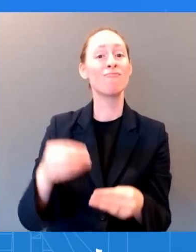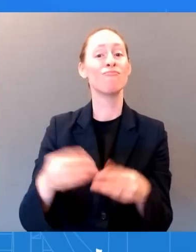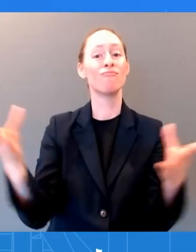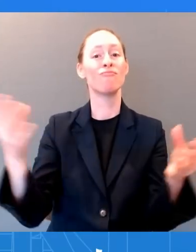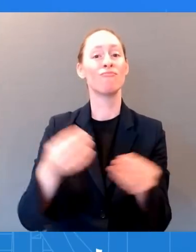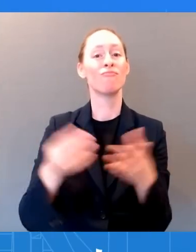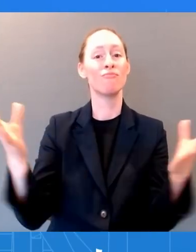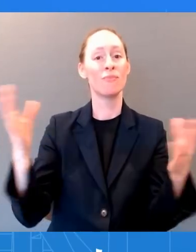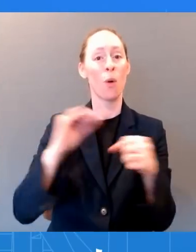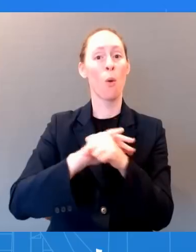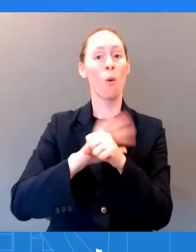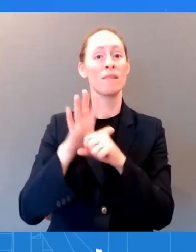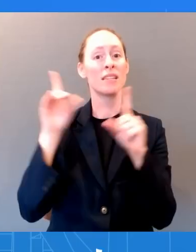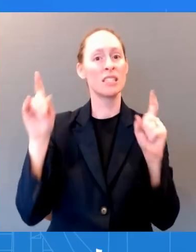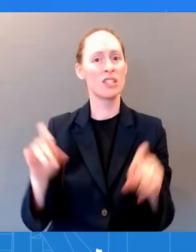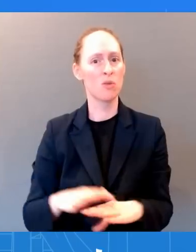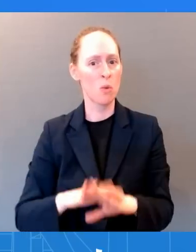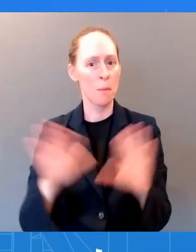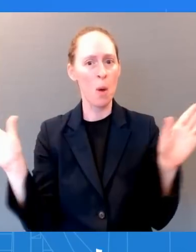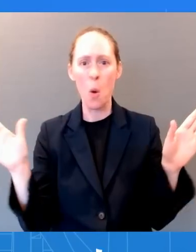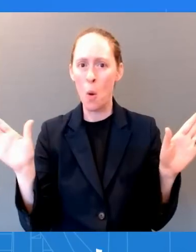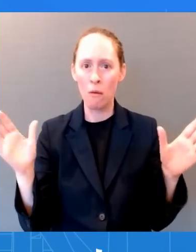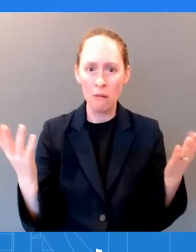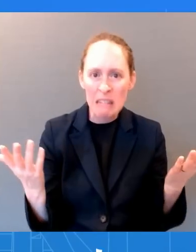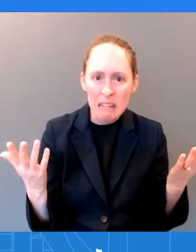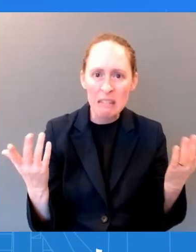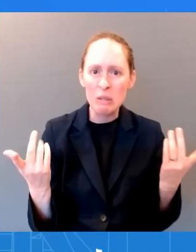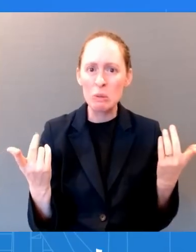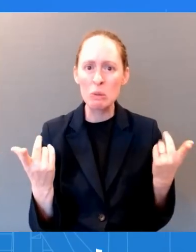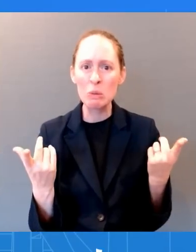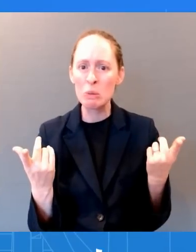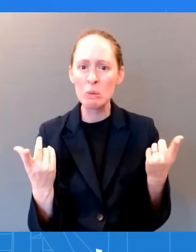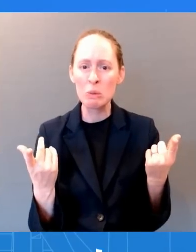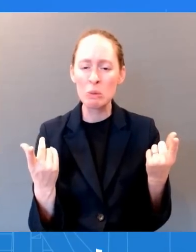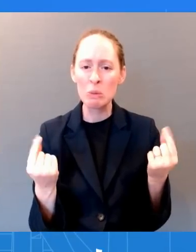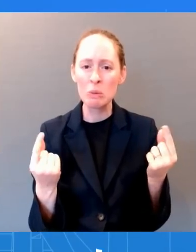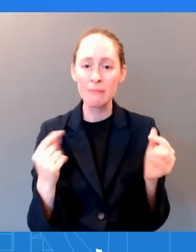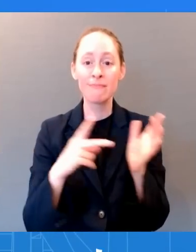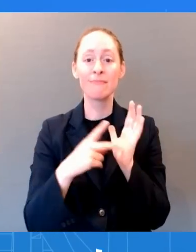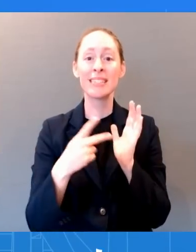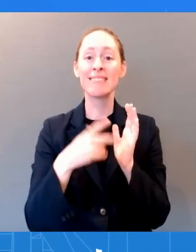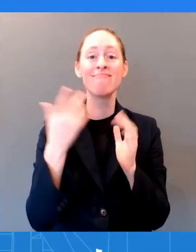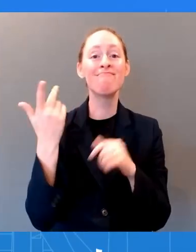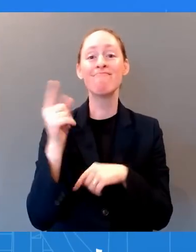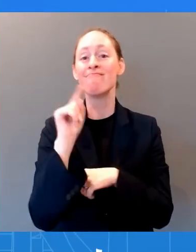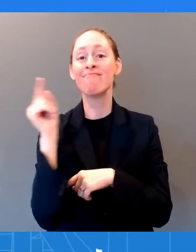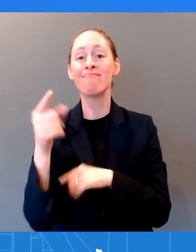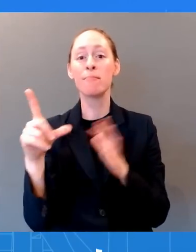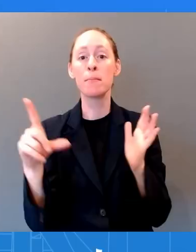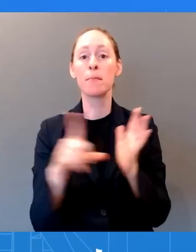And does it mean that rapid tests will be harder to come by if there's a fall surge?